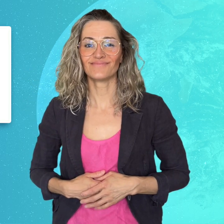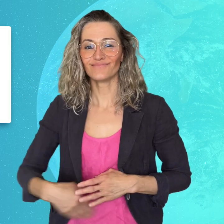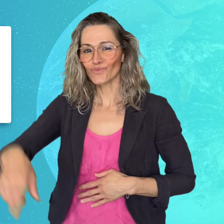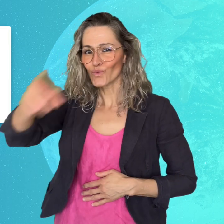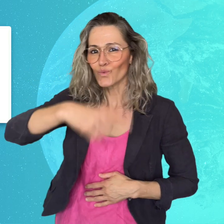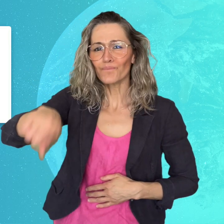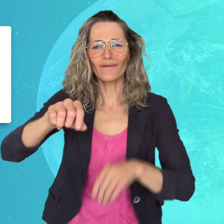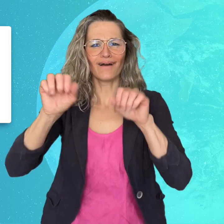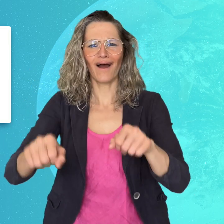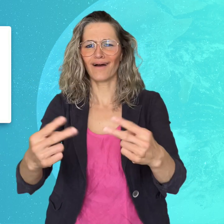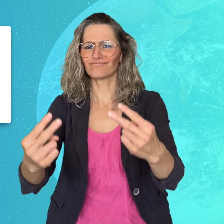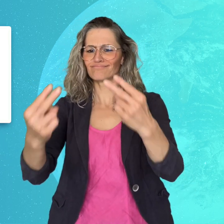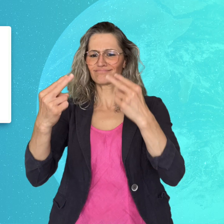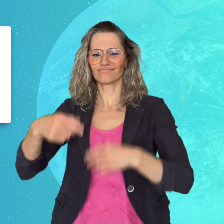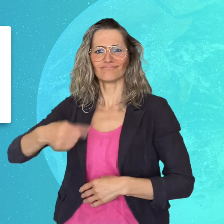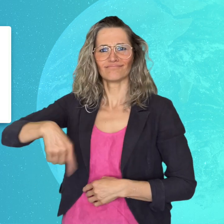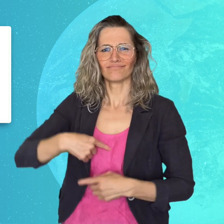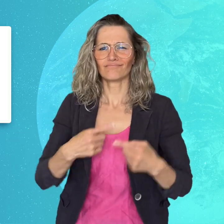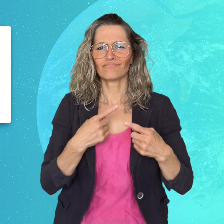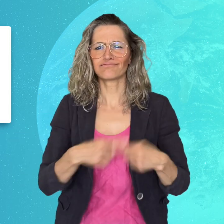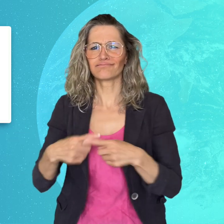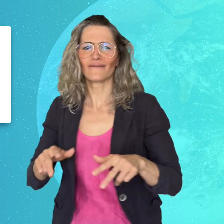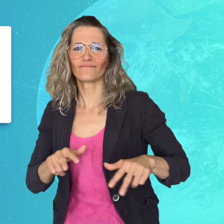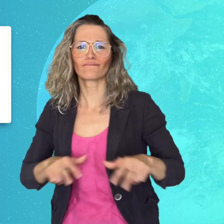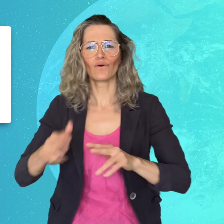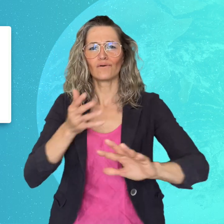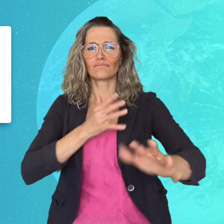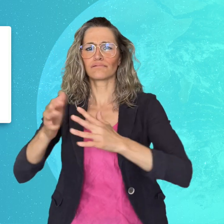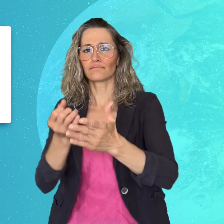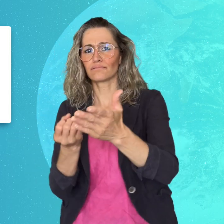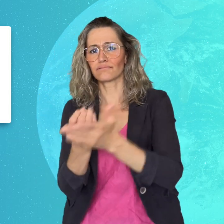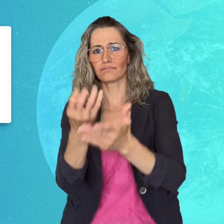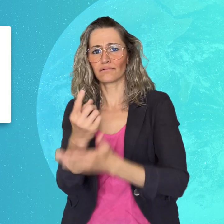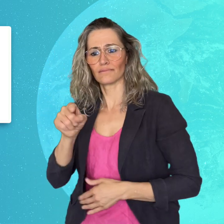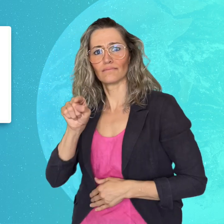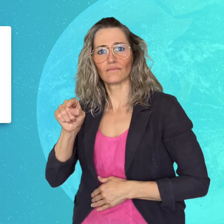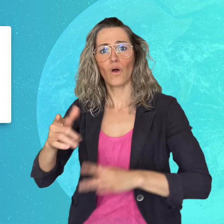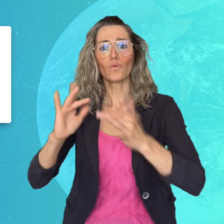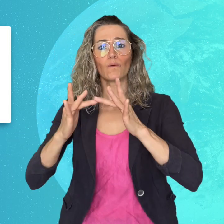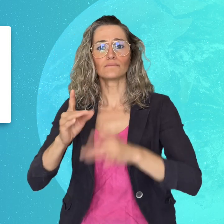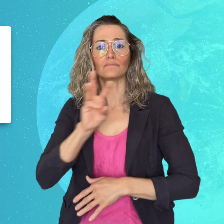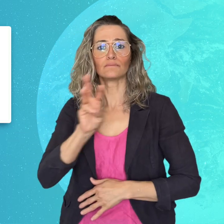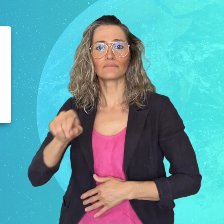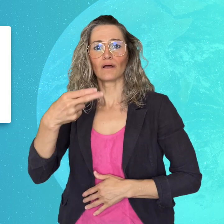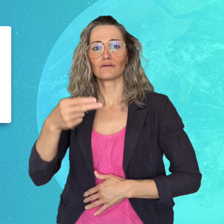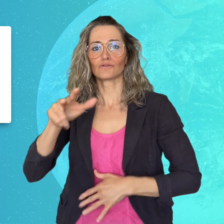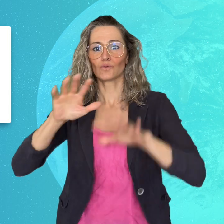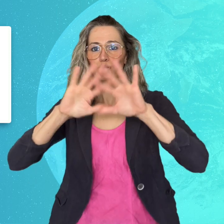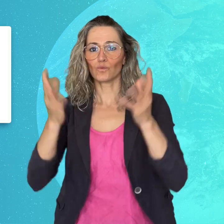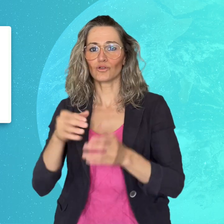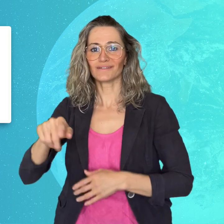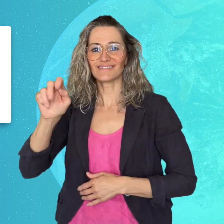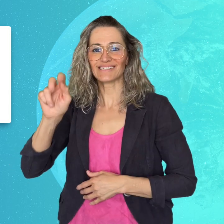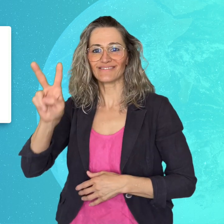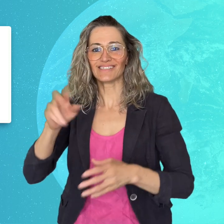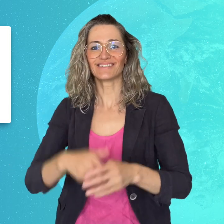You can watch all of our videos at www.h3world.tv.